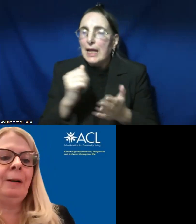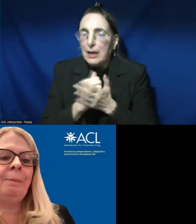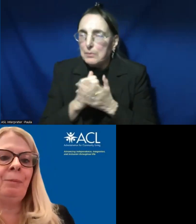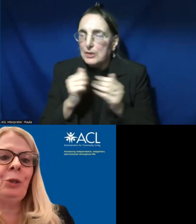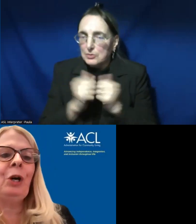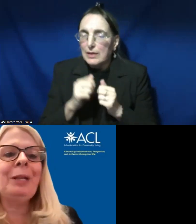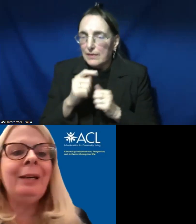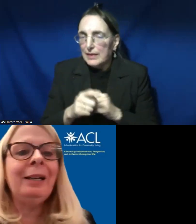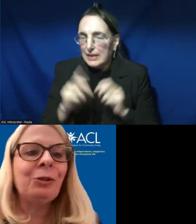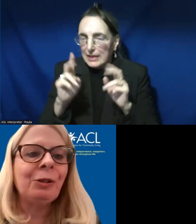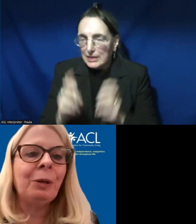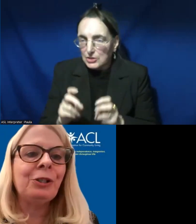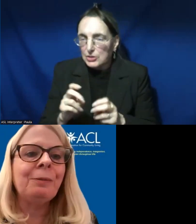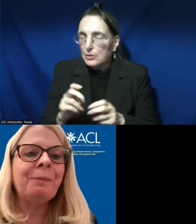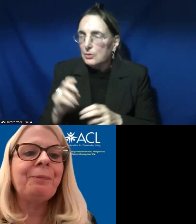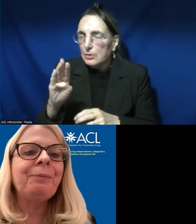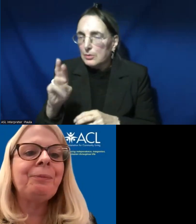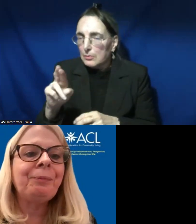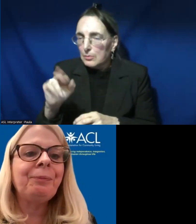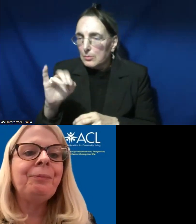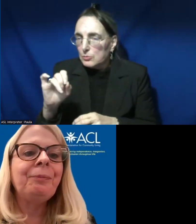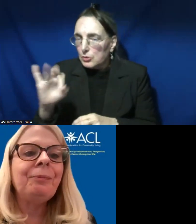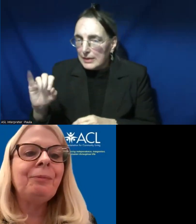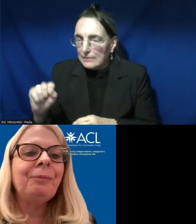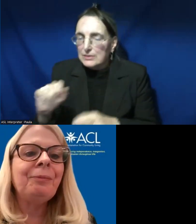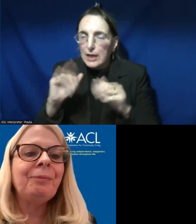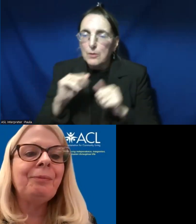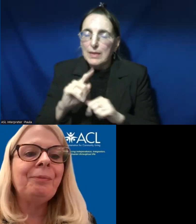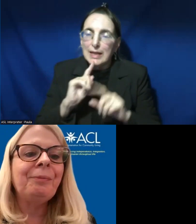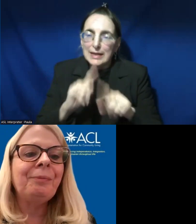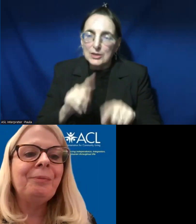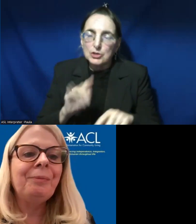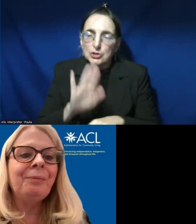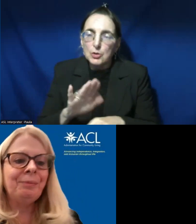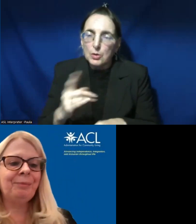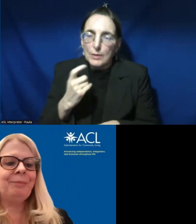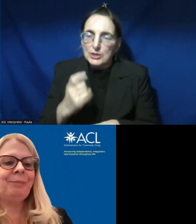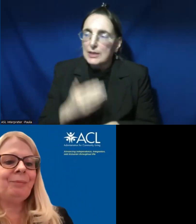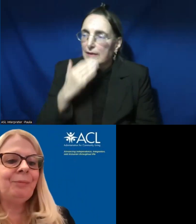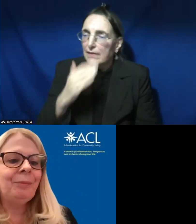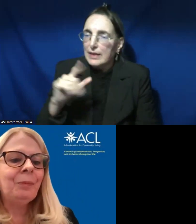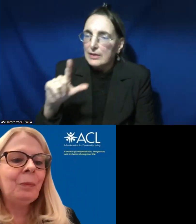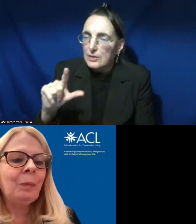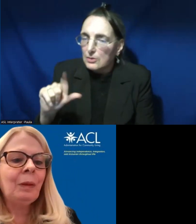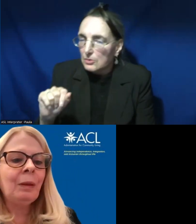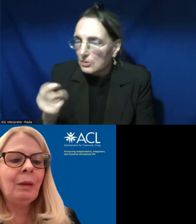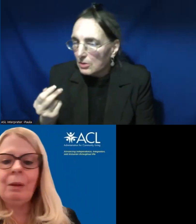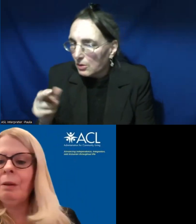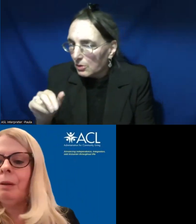So I hope that answers the question. Thank you, Lauri. And with that,